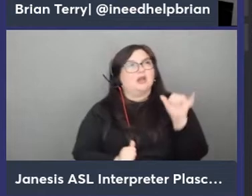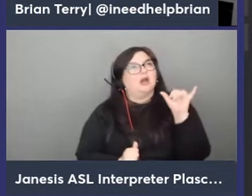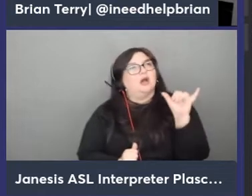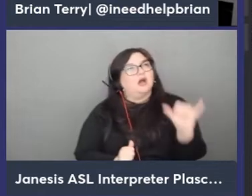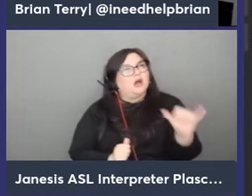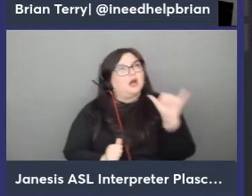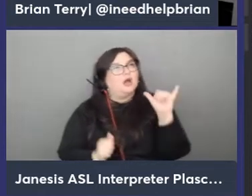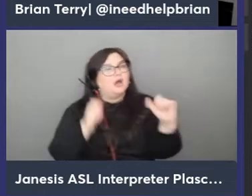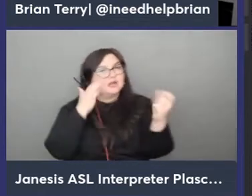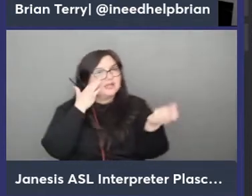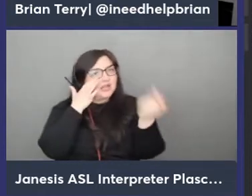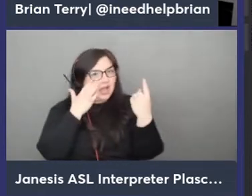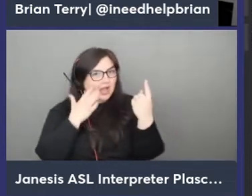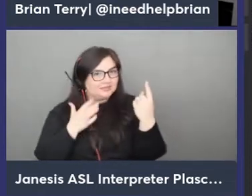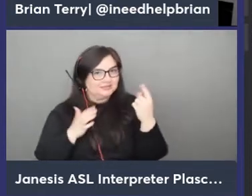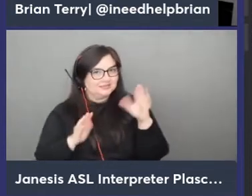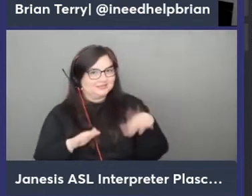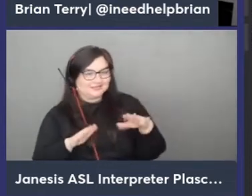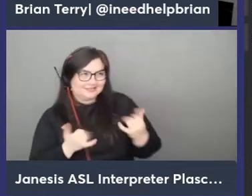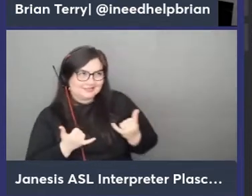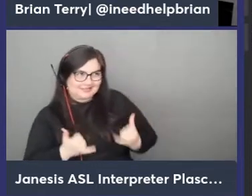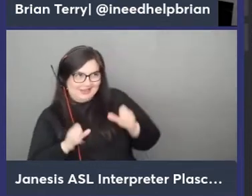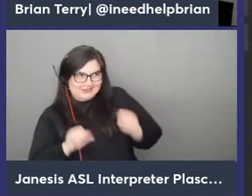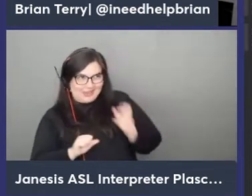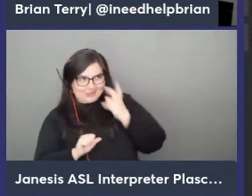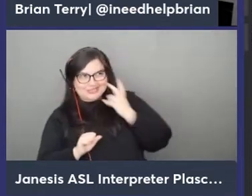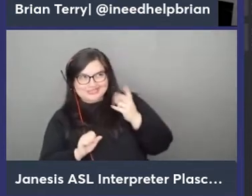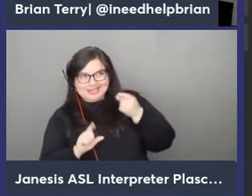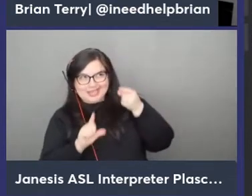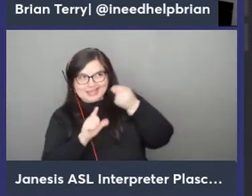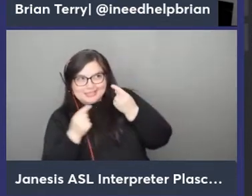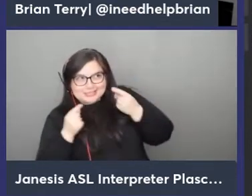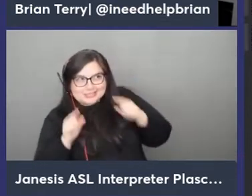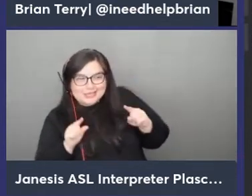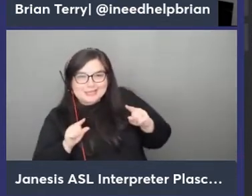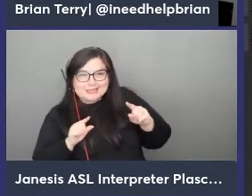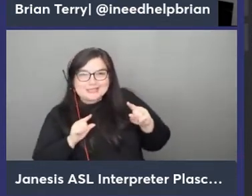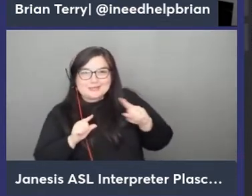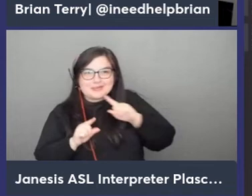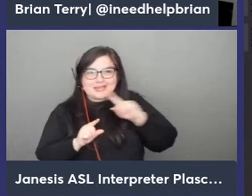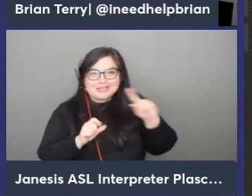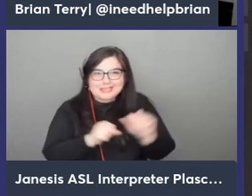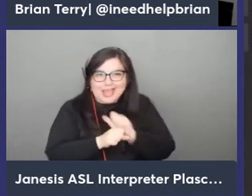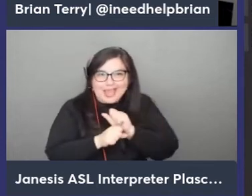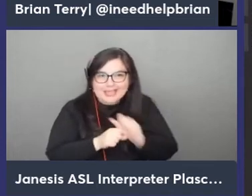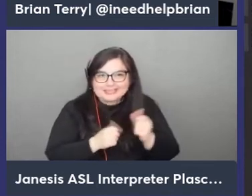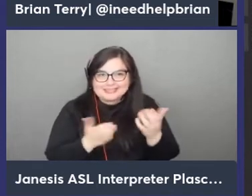Well, are we able to see the achievements in action in your other game? Yes. Let's take a look.